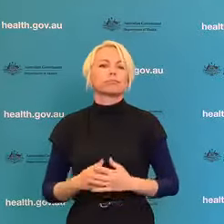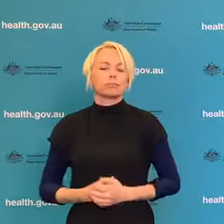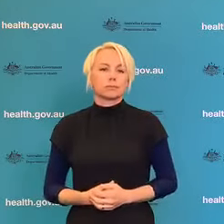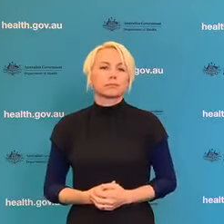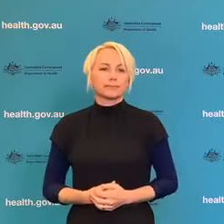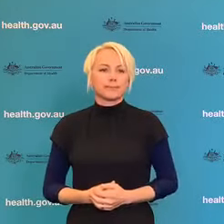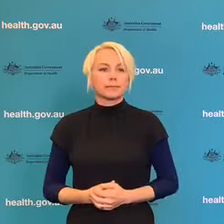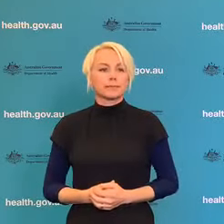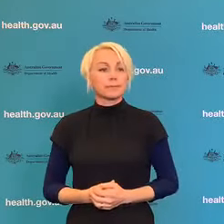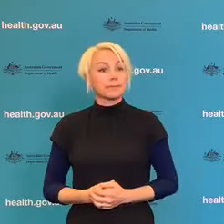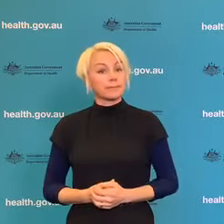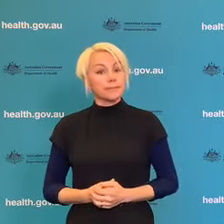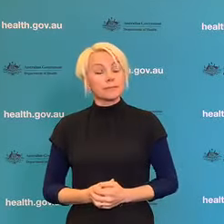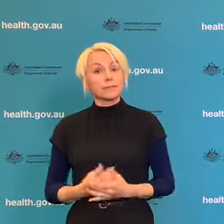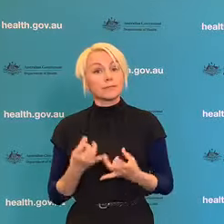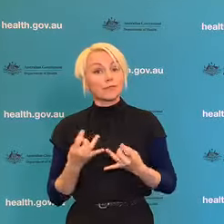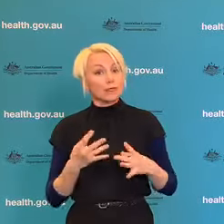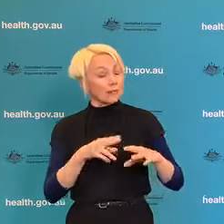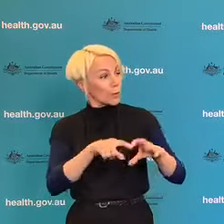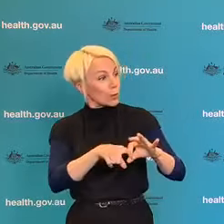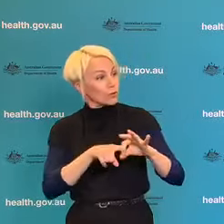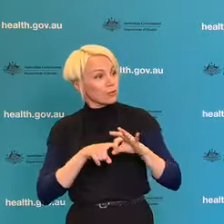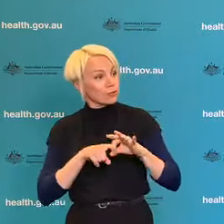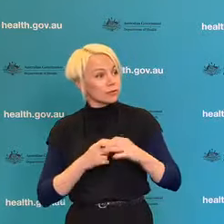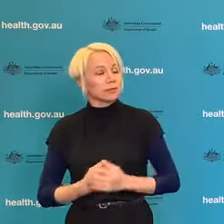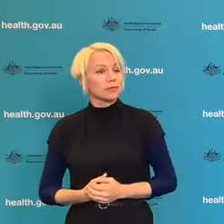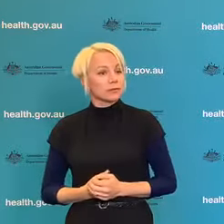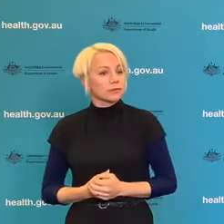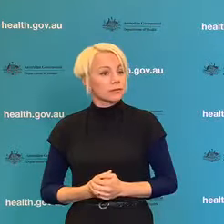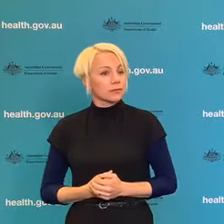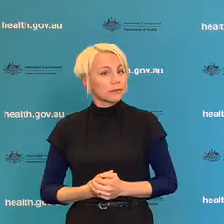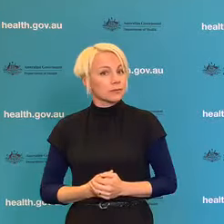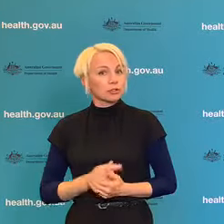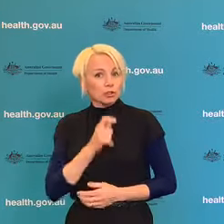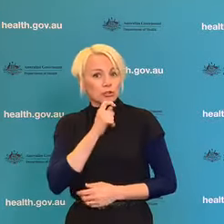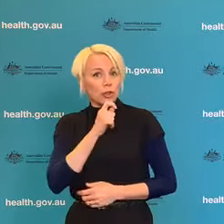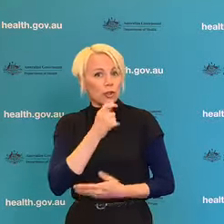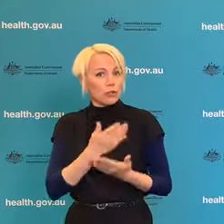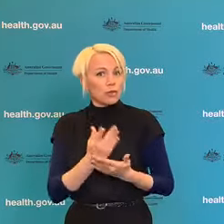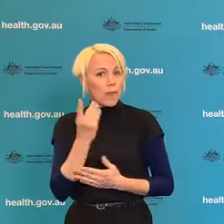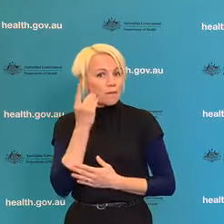So I'm happy to take questions. I think there's a question on the telephone.